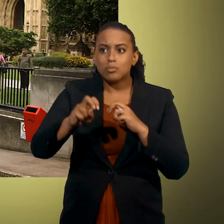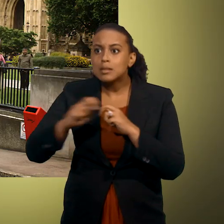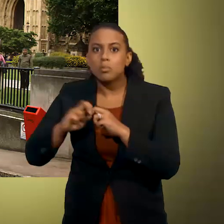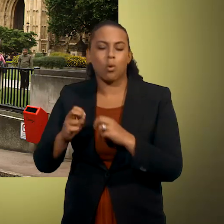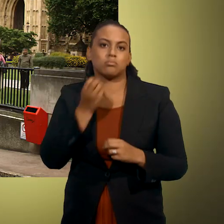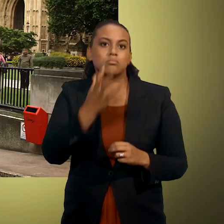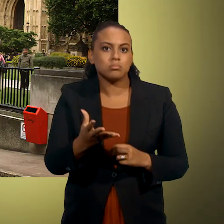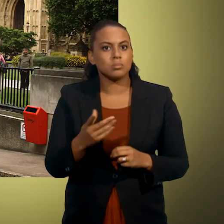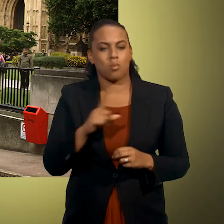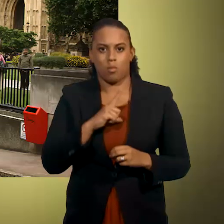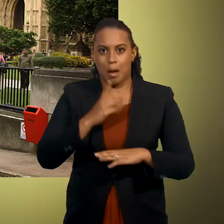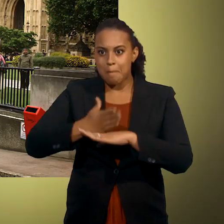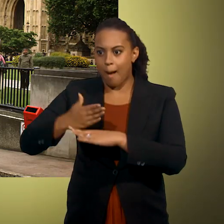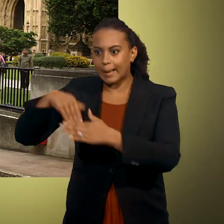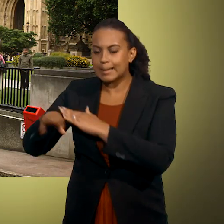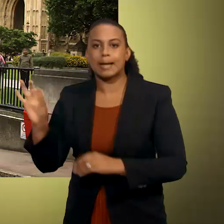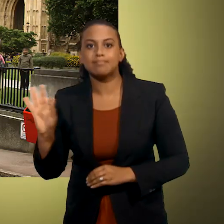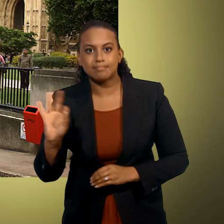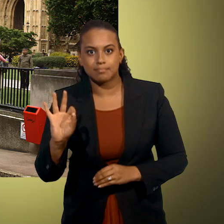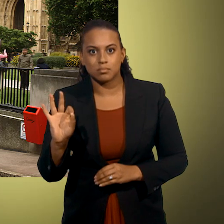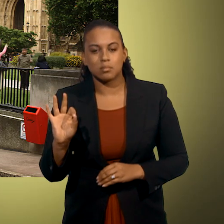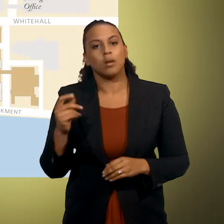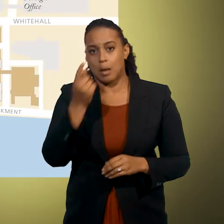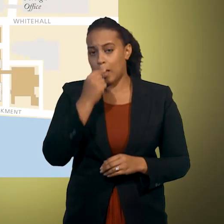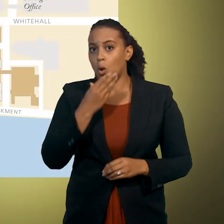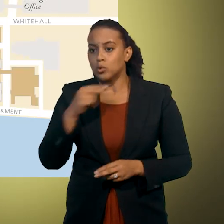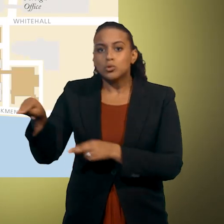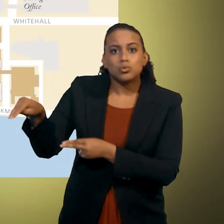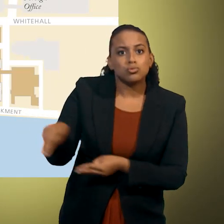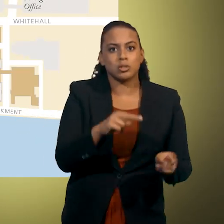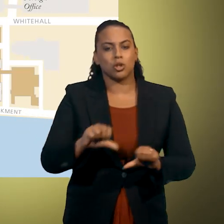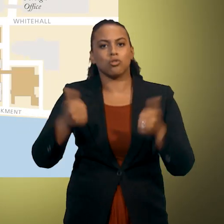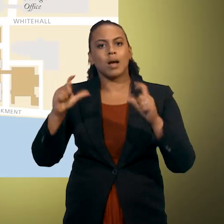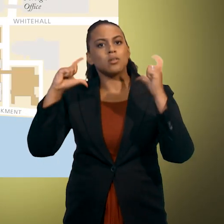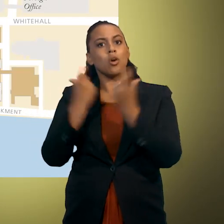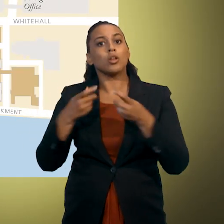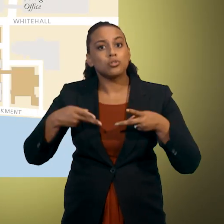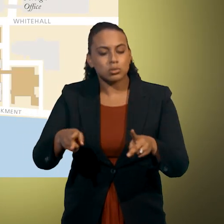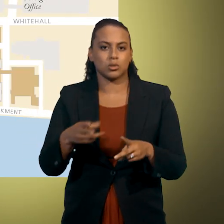But if you do choose to drive, you can pay to use Abingdon Car Park off Great College Street.